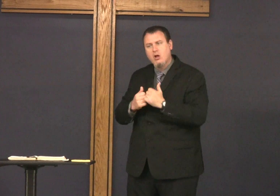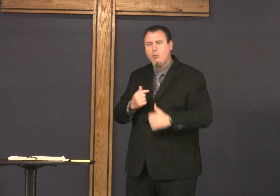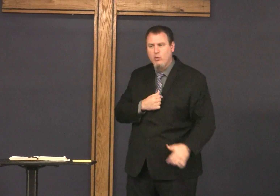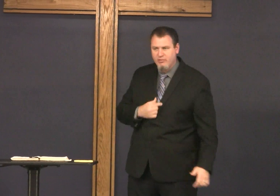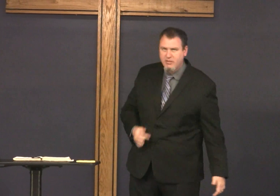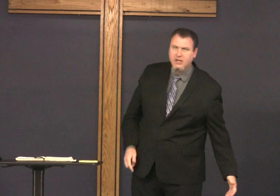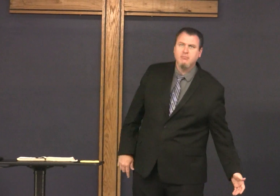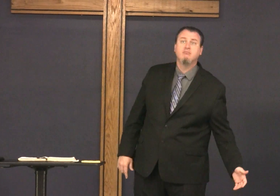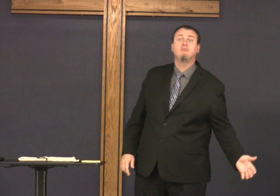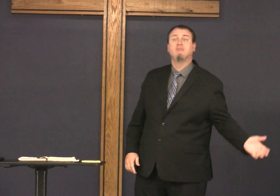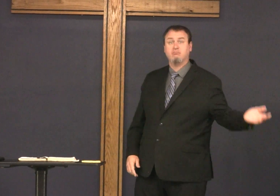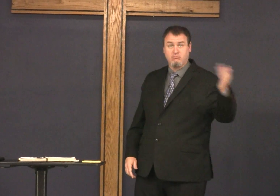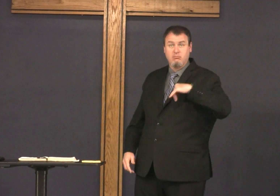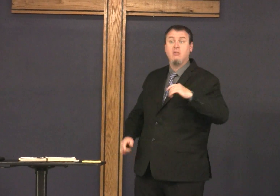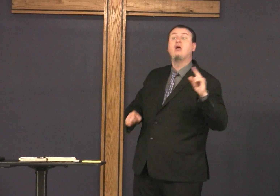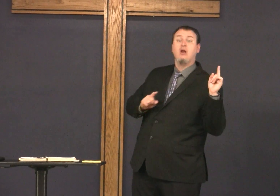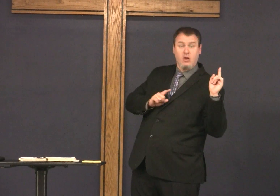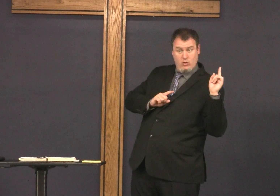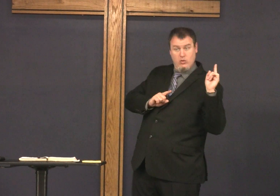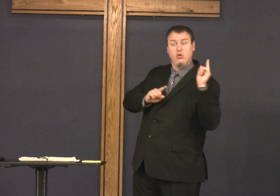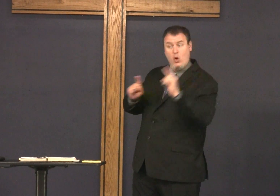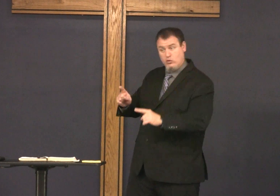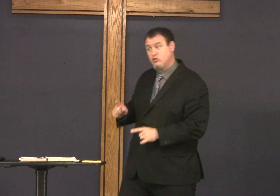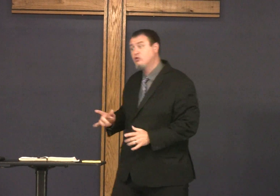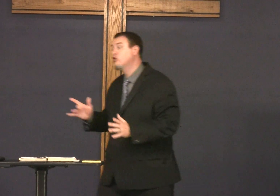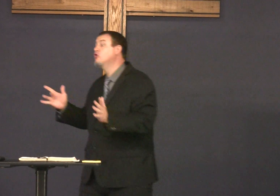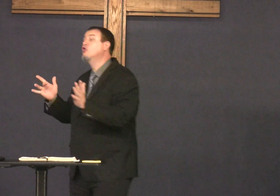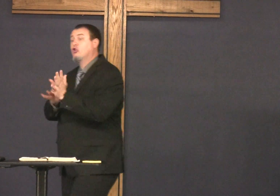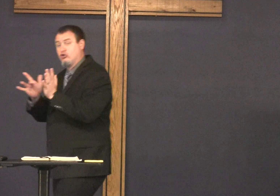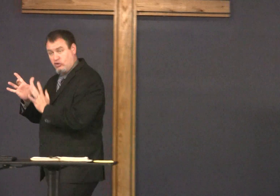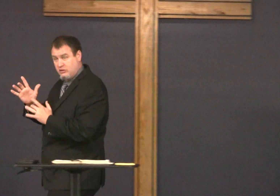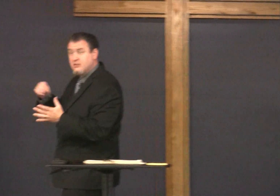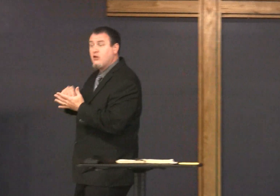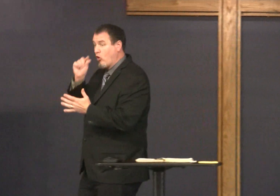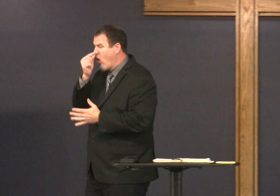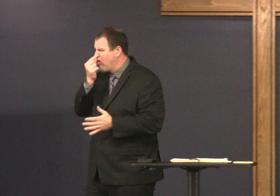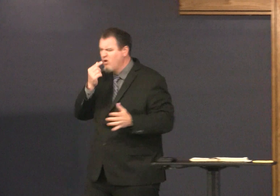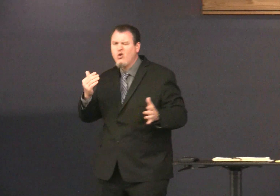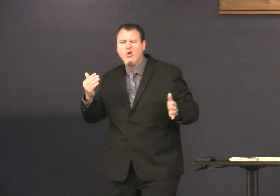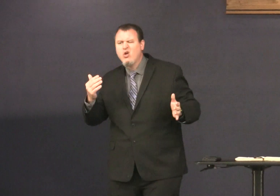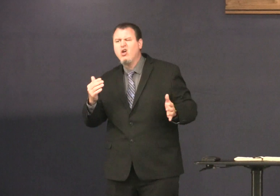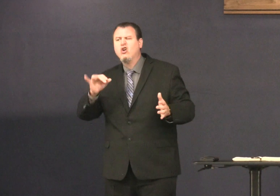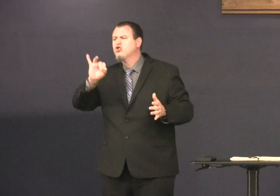said I know where Jesus is at he said to soldiers follow me and we'll go get Jesus in the garden